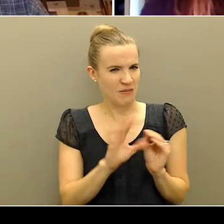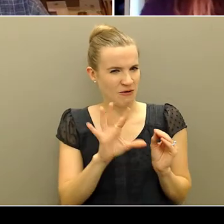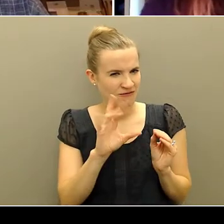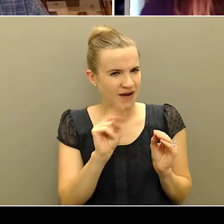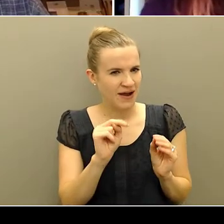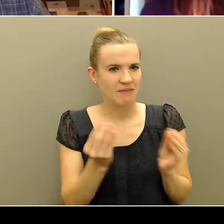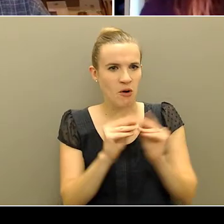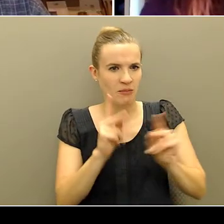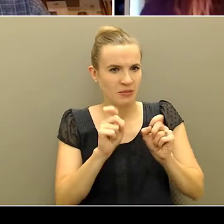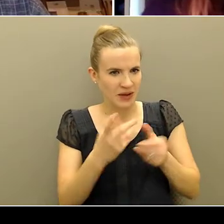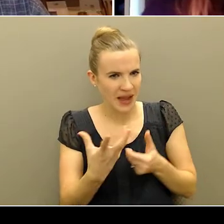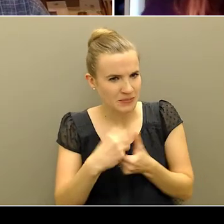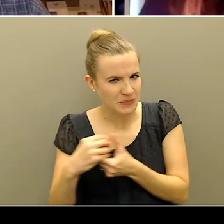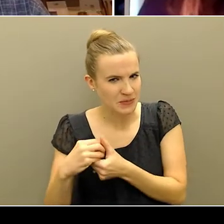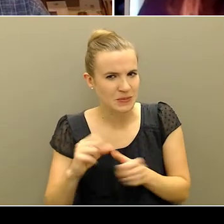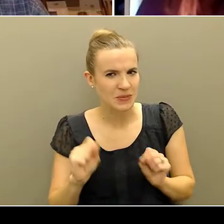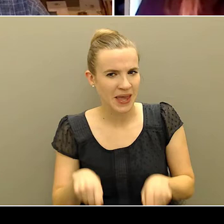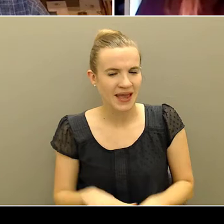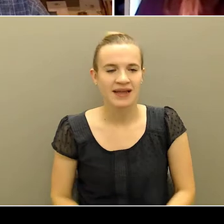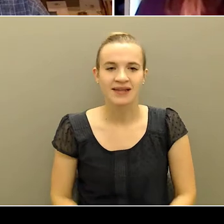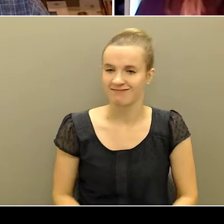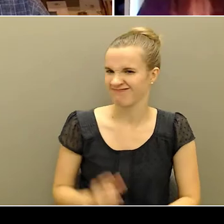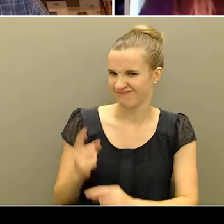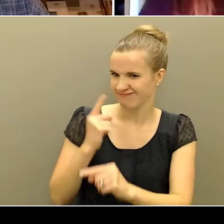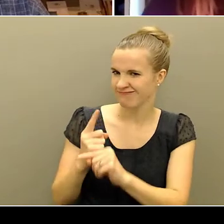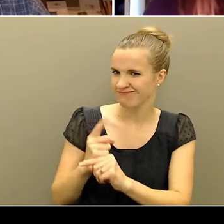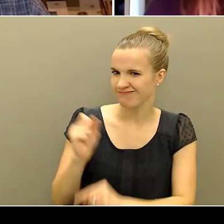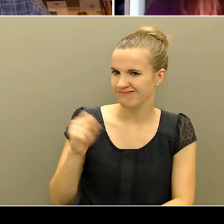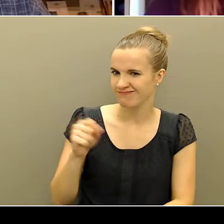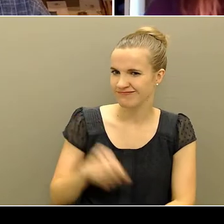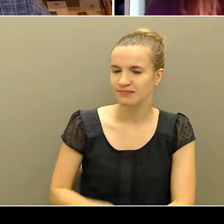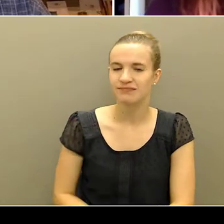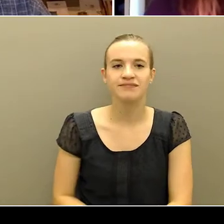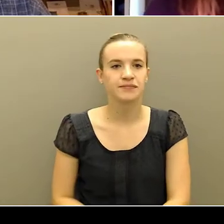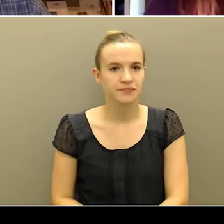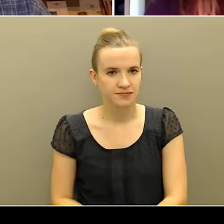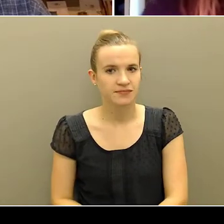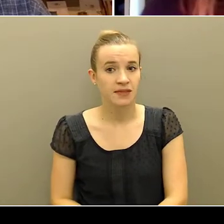recently was here at Idaho River Sports in Boise. Uh, one of the folks we're